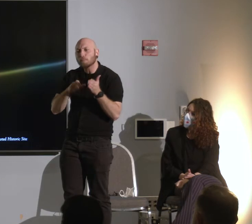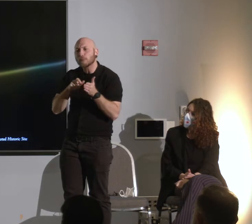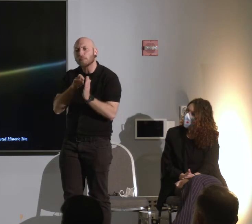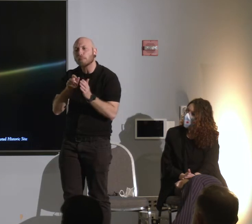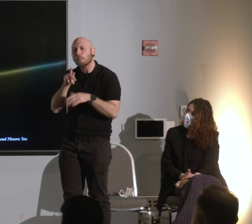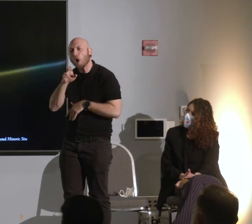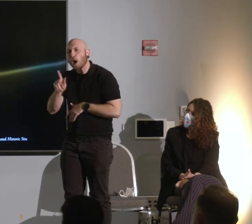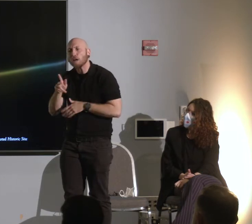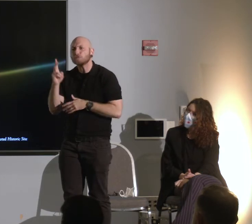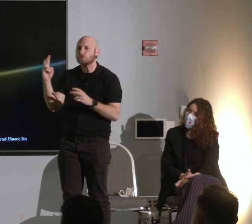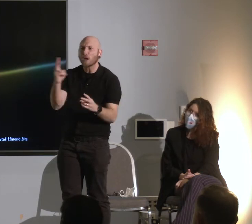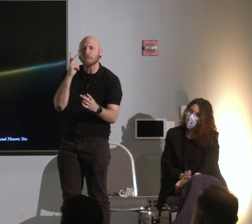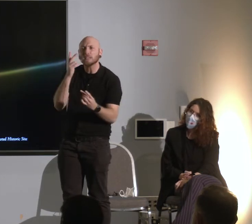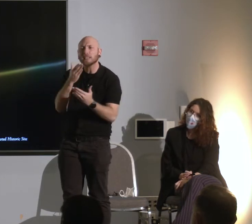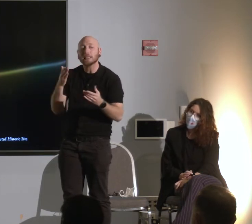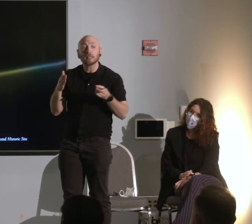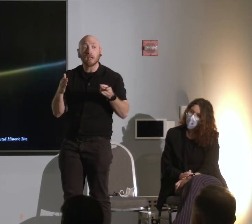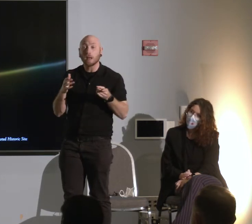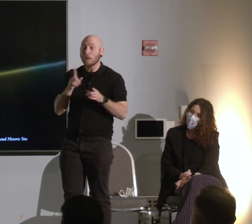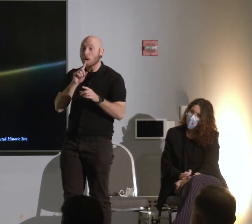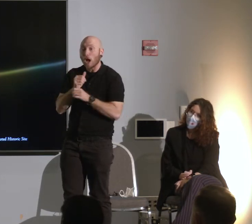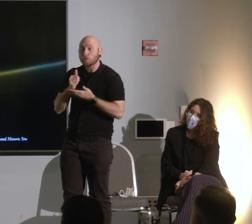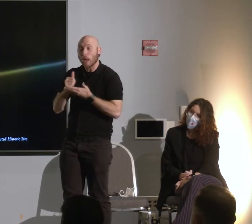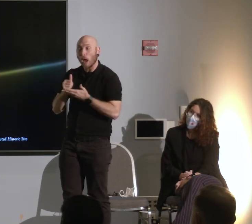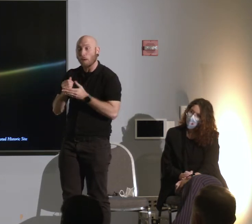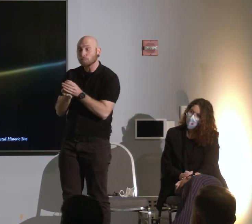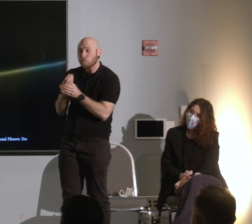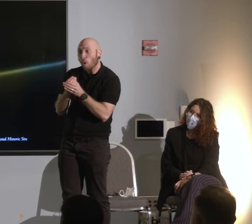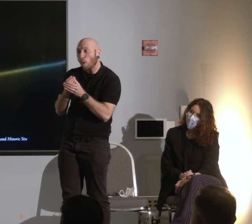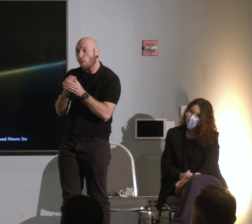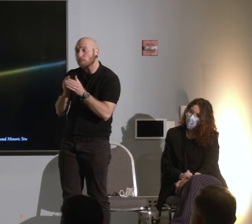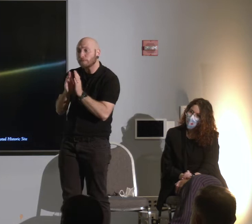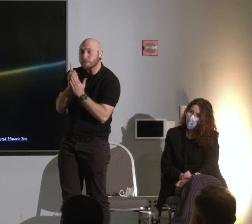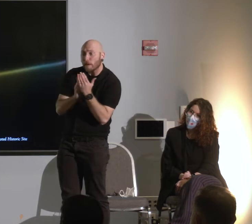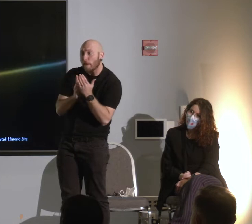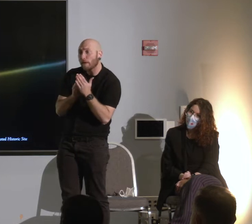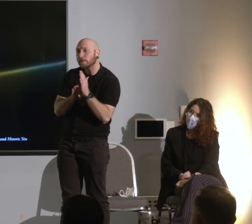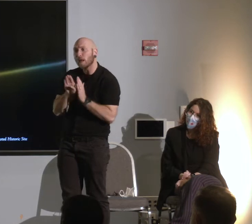had played no role in shaping landscapes beyond his own farm on Staten Island quite by accident.